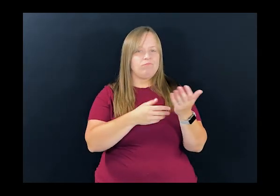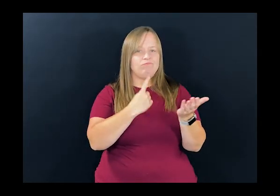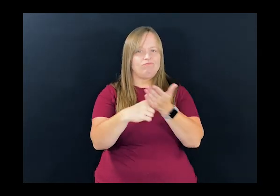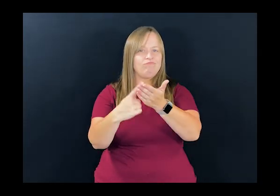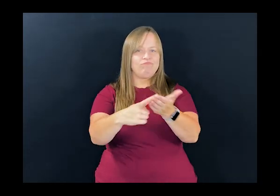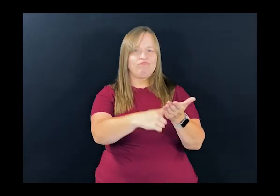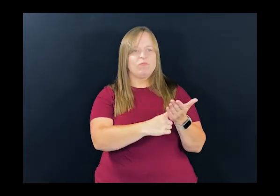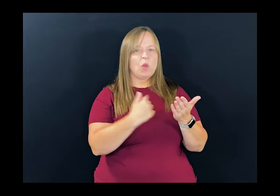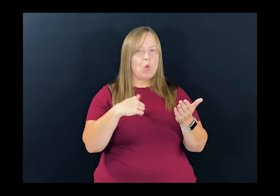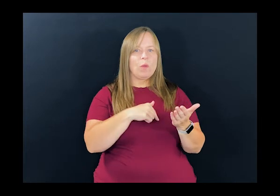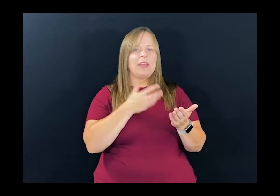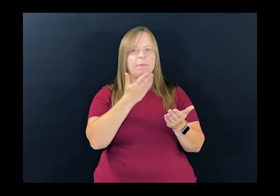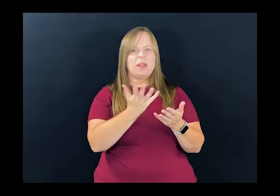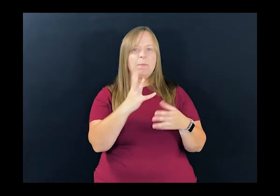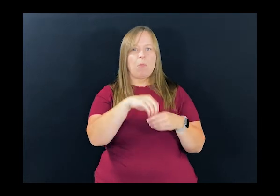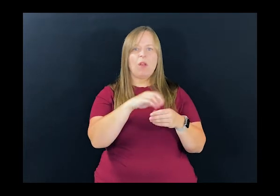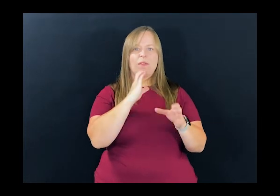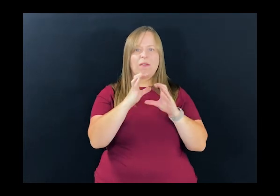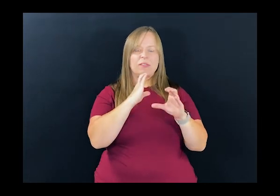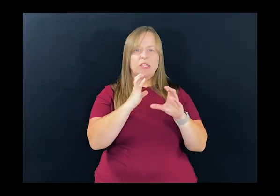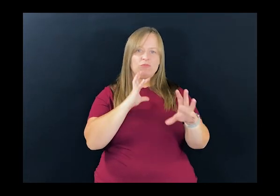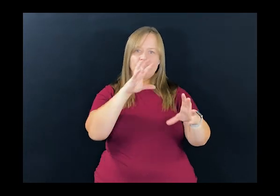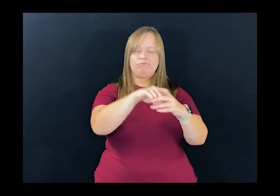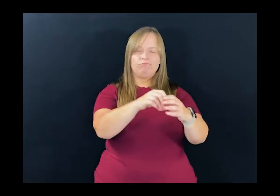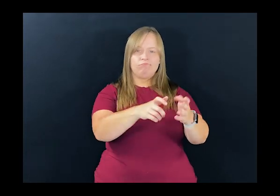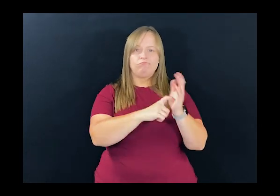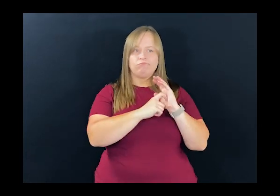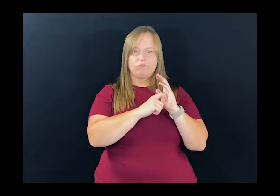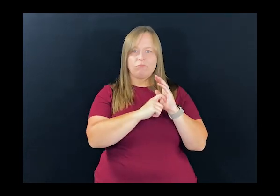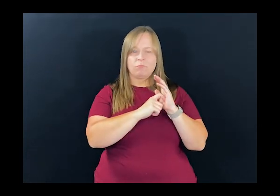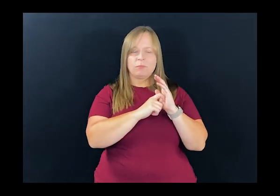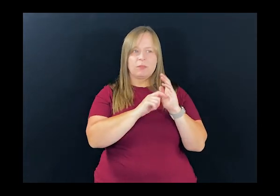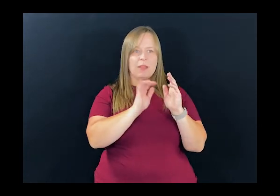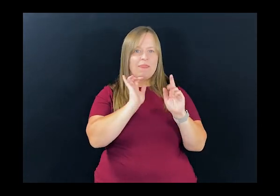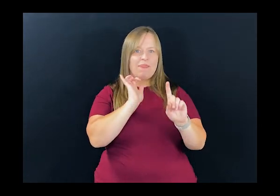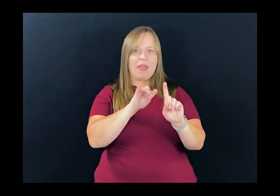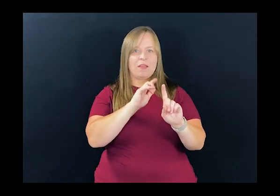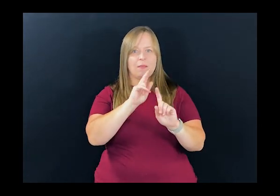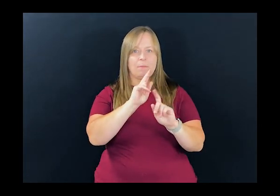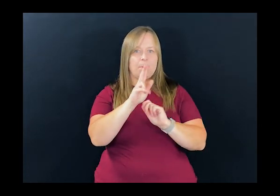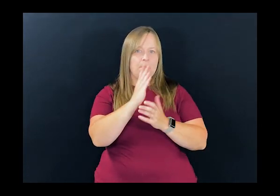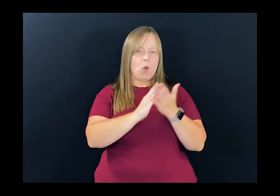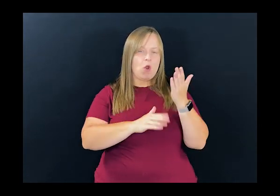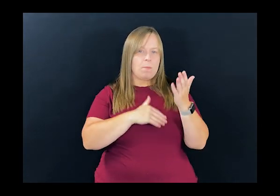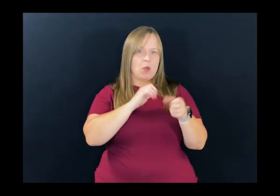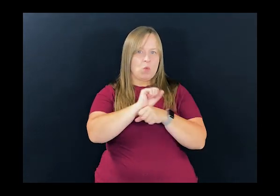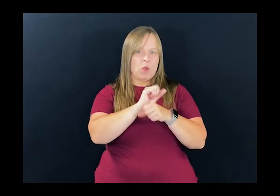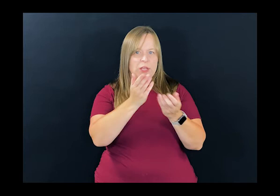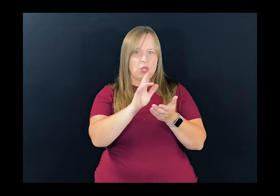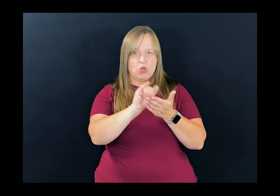about we need to be a part of the conversation. And that's always been a part of my work here in New York,